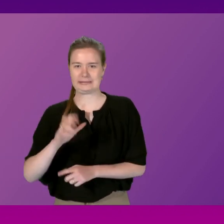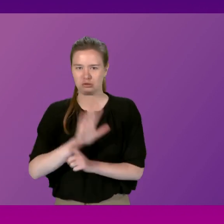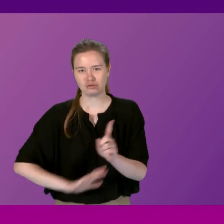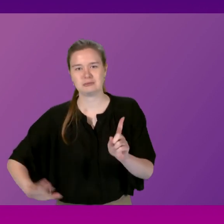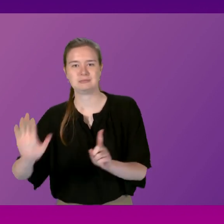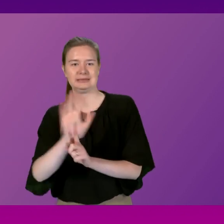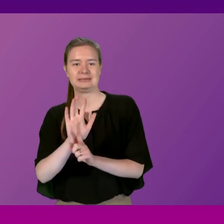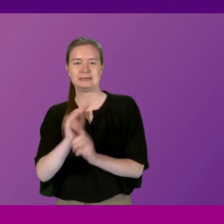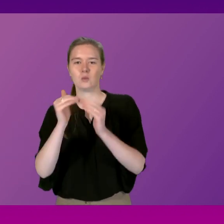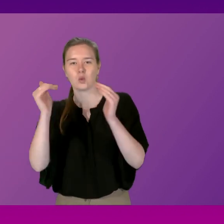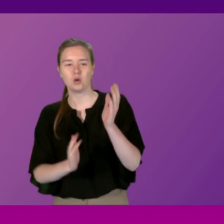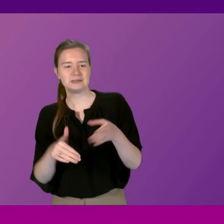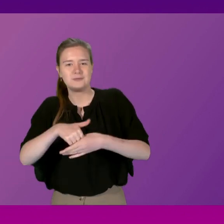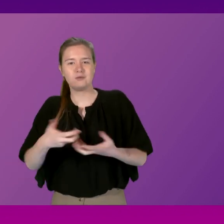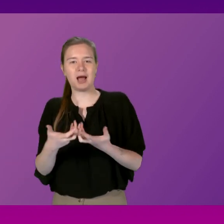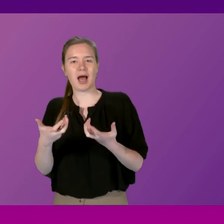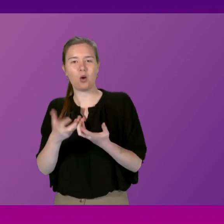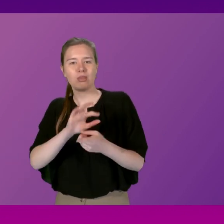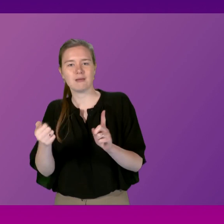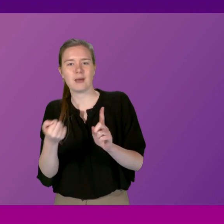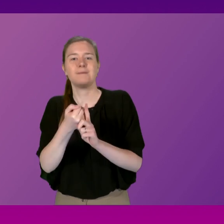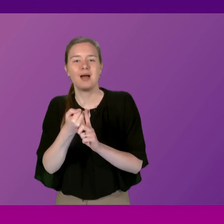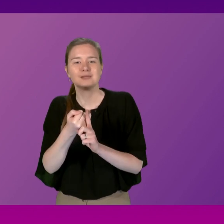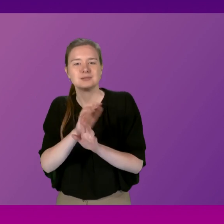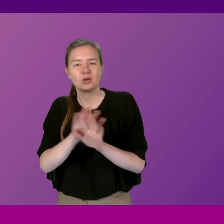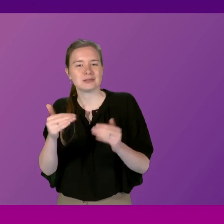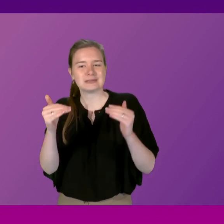Where equality comes into play is that the impact is not the same for, or felt the same